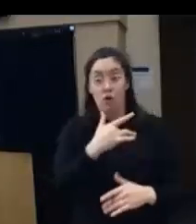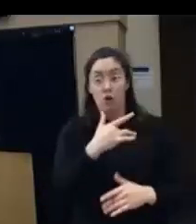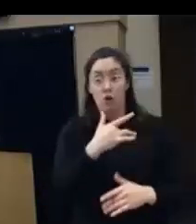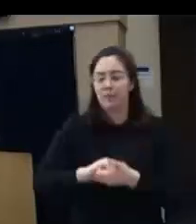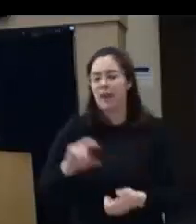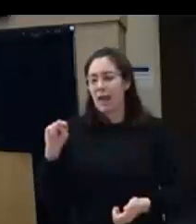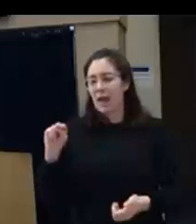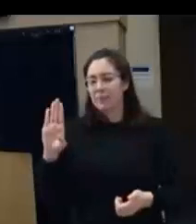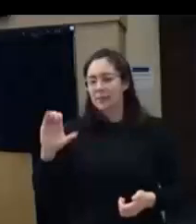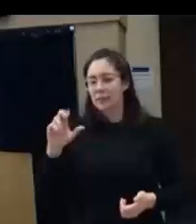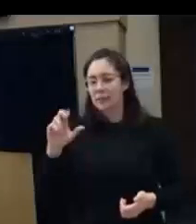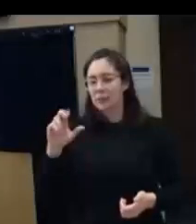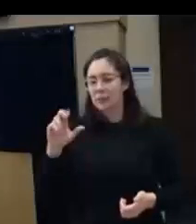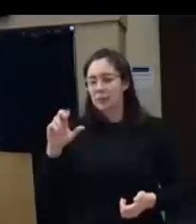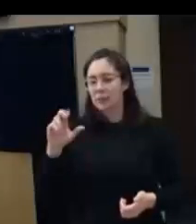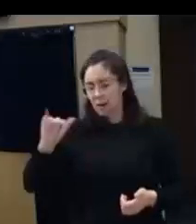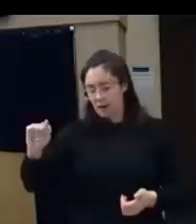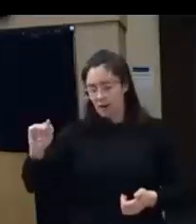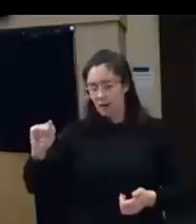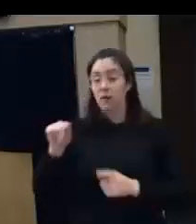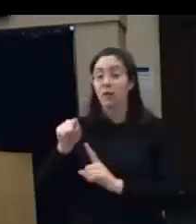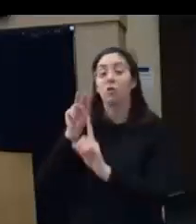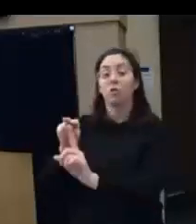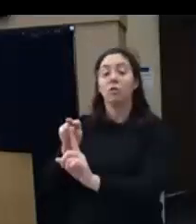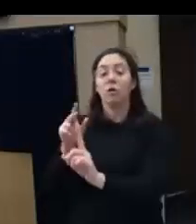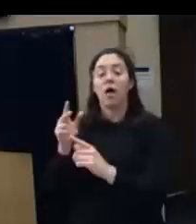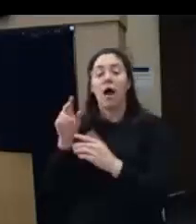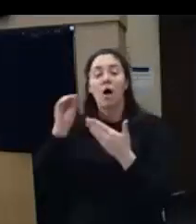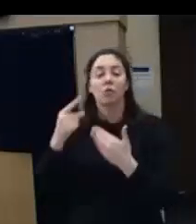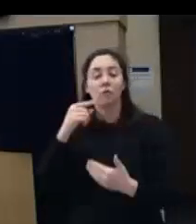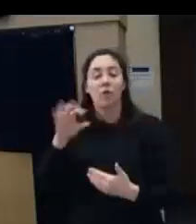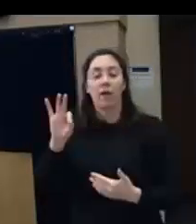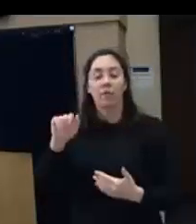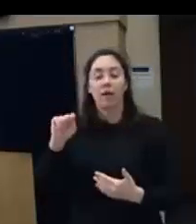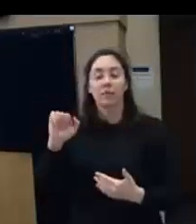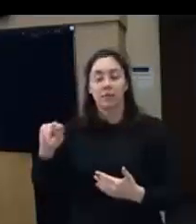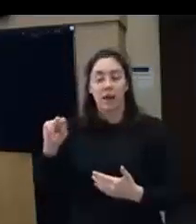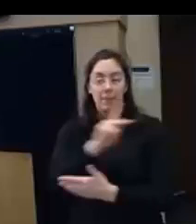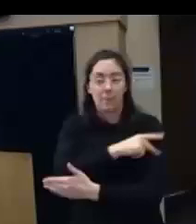Q focused on outcomes for Fontan patients and they have really specific guidelines in the